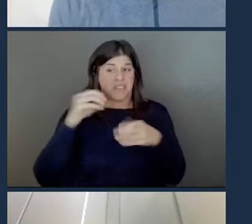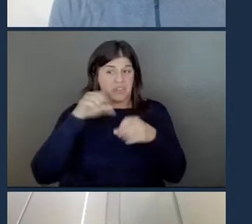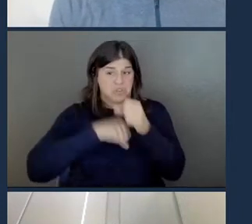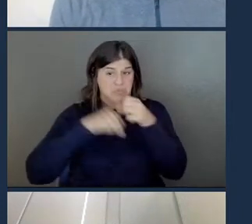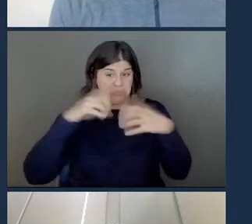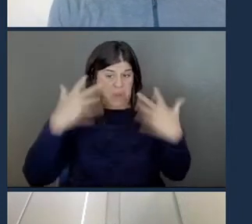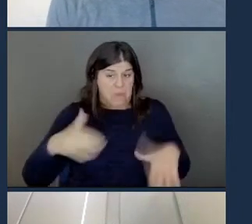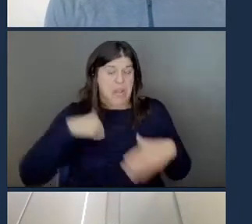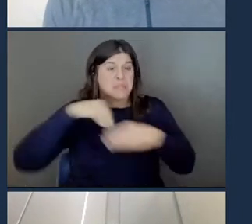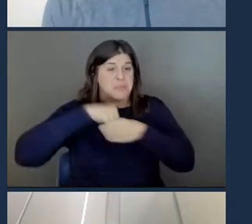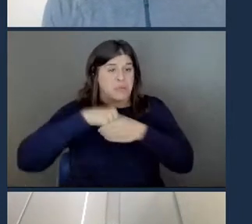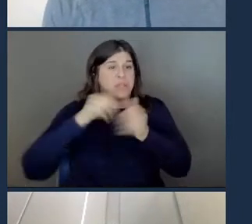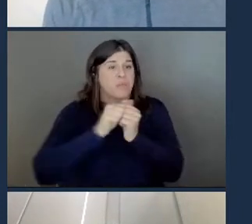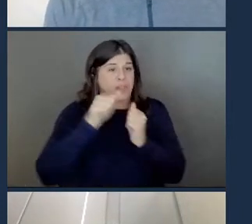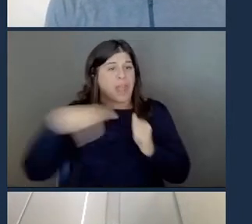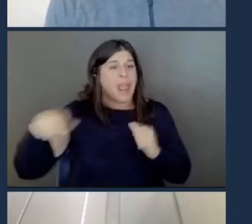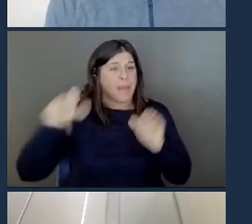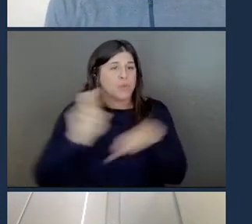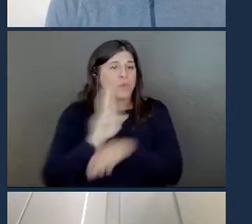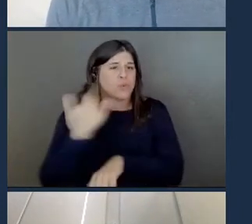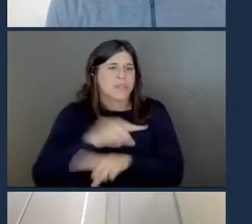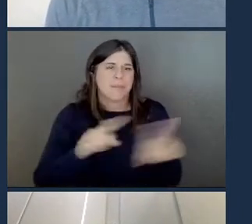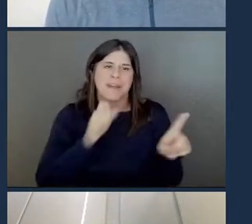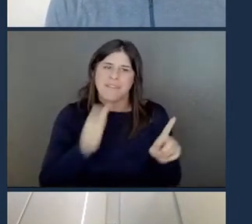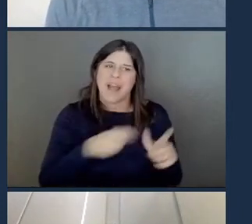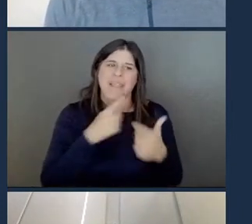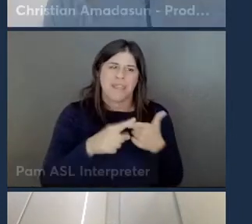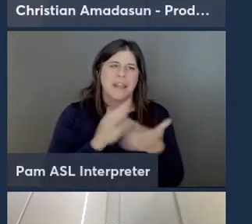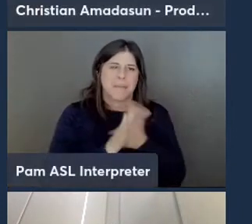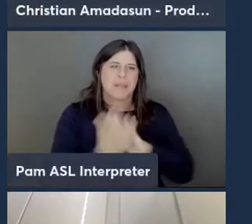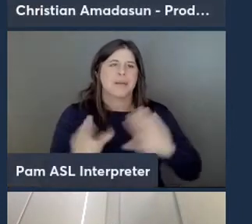then yes, if not, this is where it becomes more challenging.